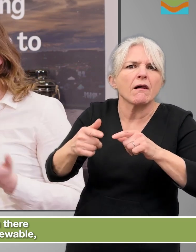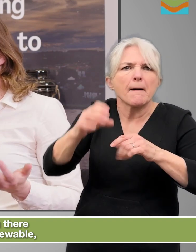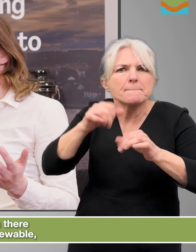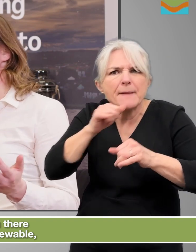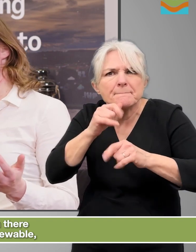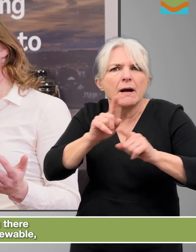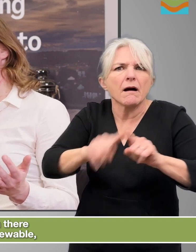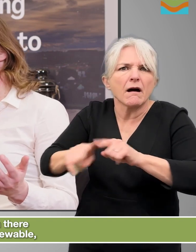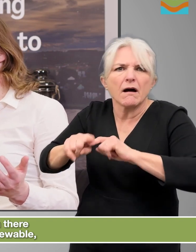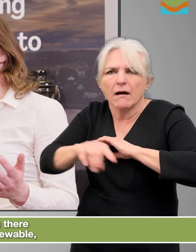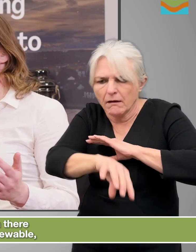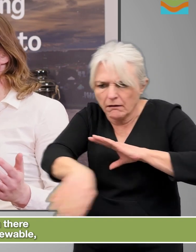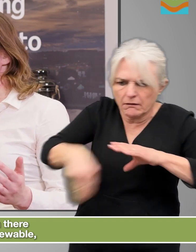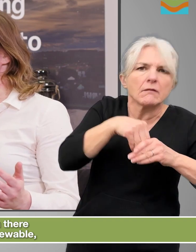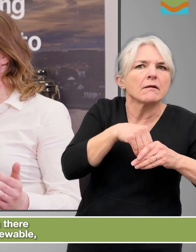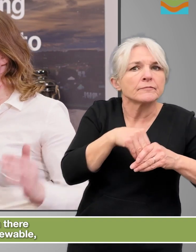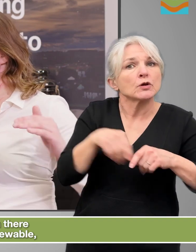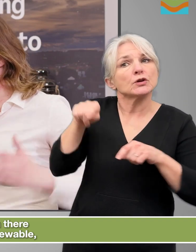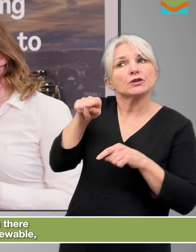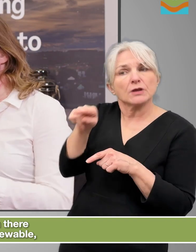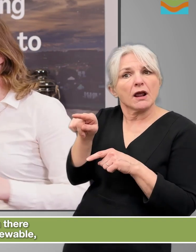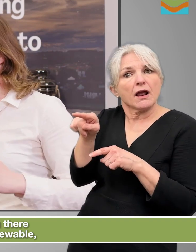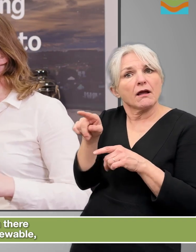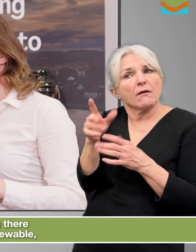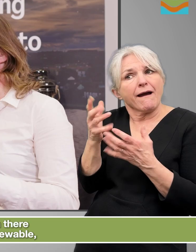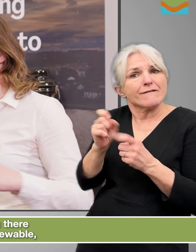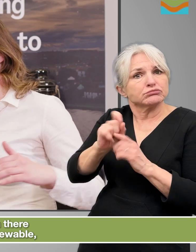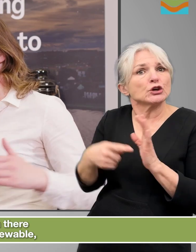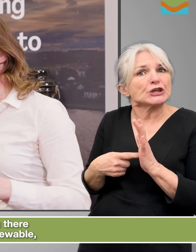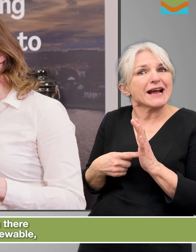opportunity that's really open there to drive that forward to the renewable,